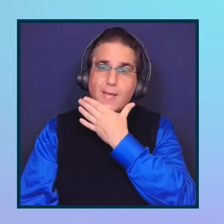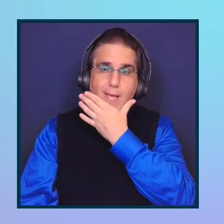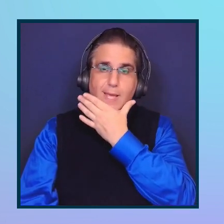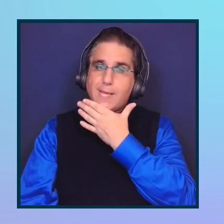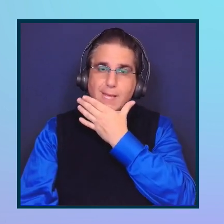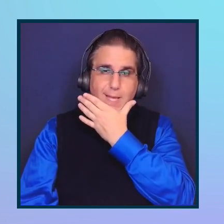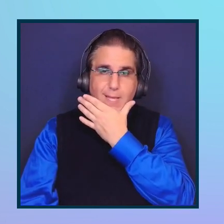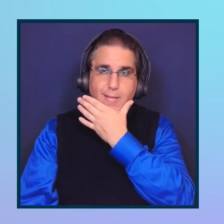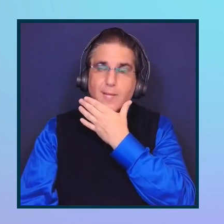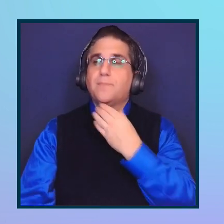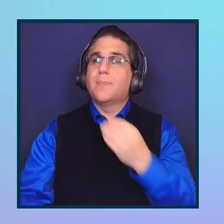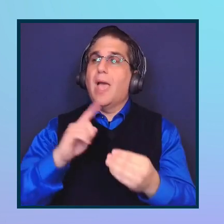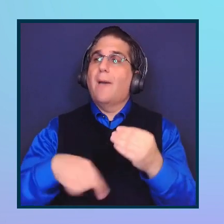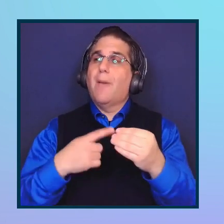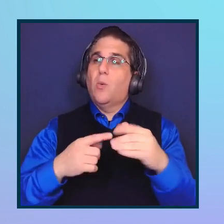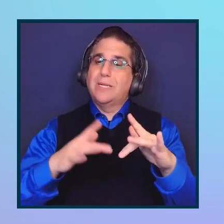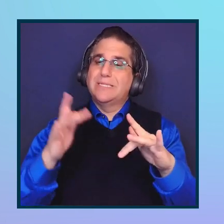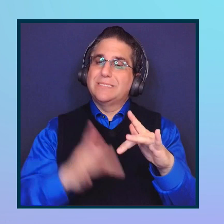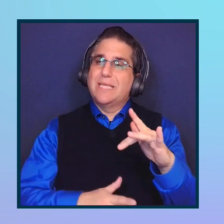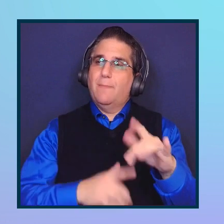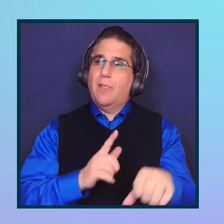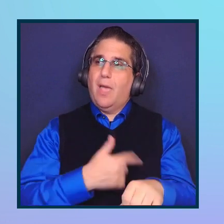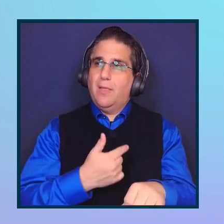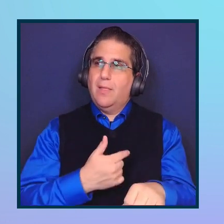This one's about skipped links. How about skipped links?